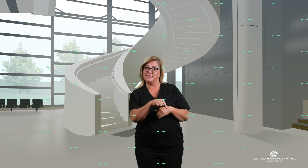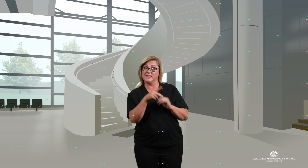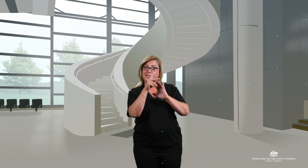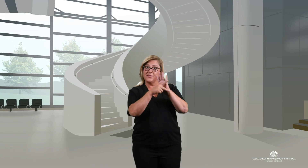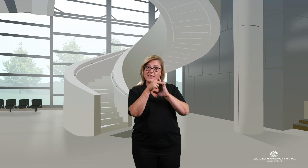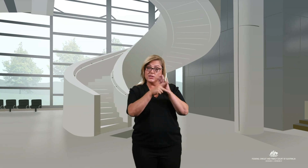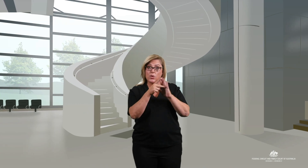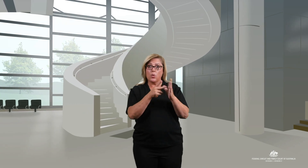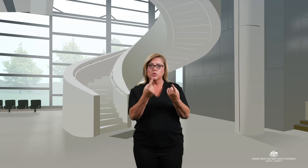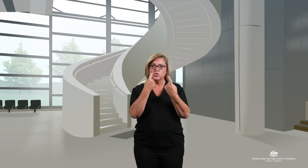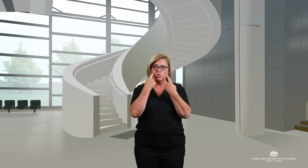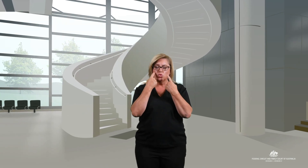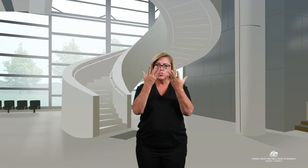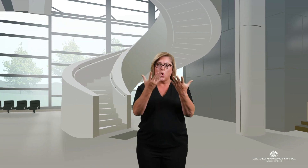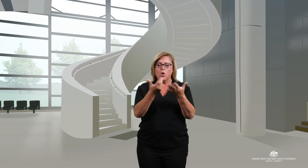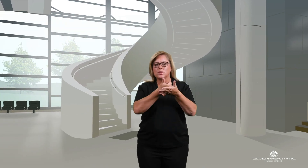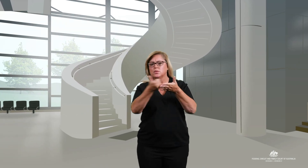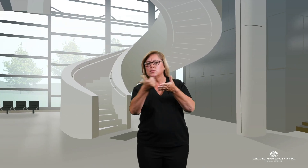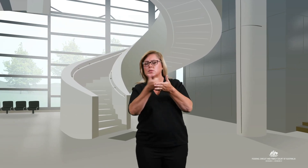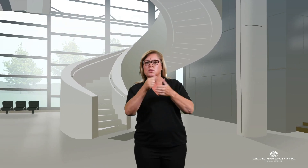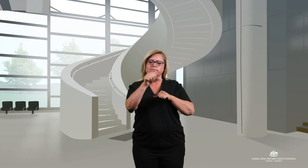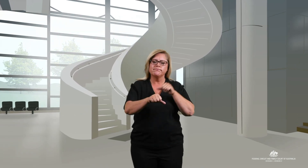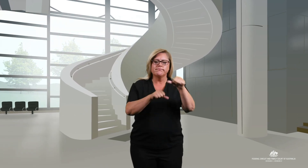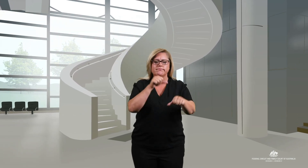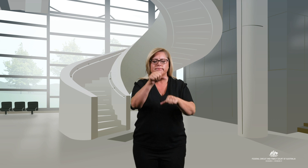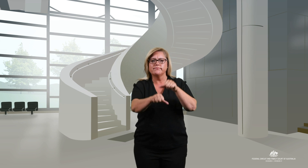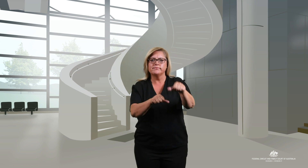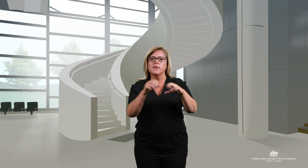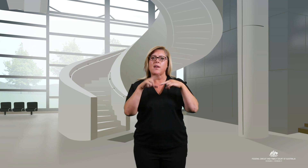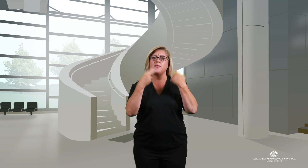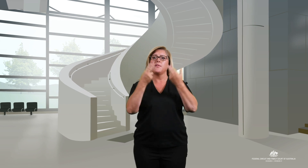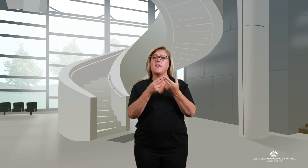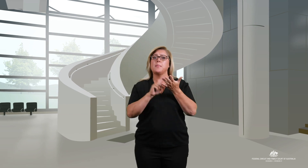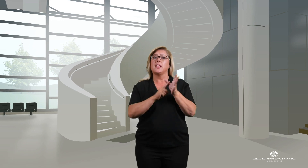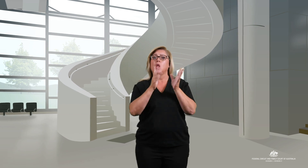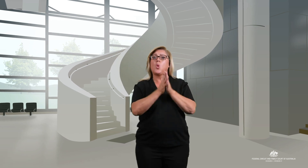This video takes you through the usual process of a Family Law matter involving children.